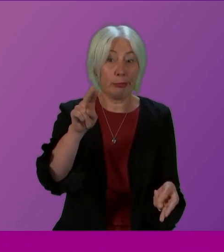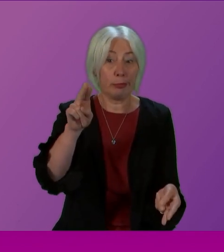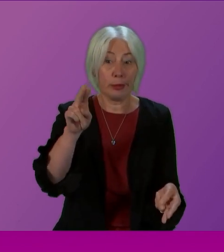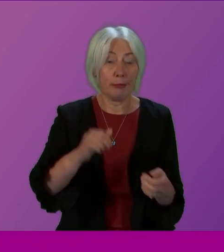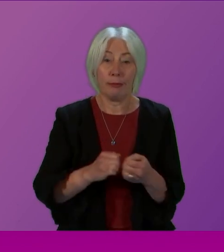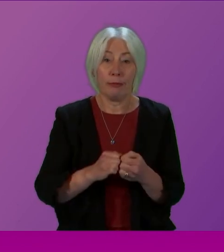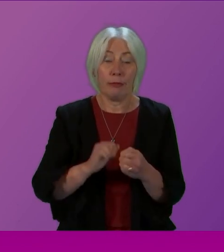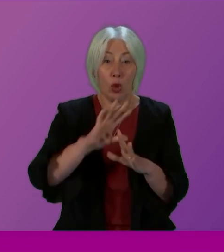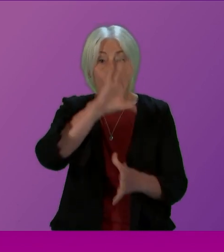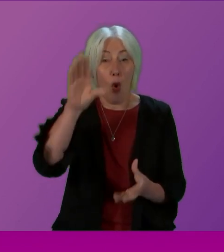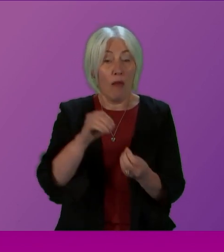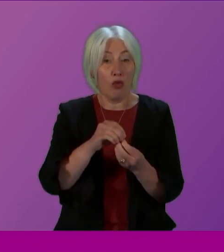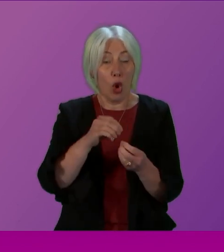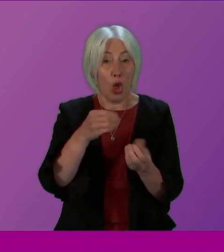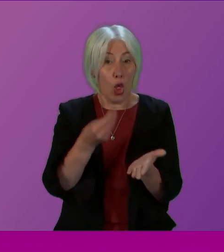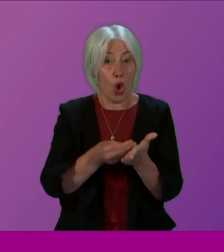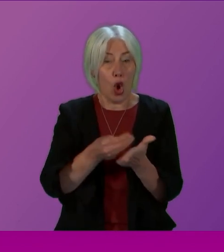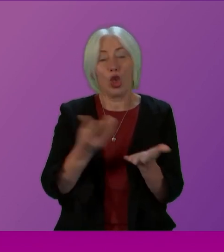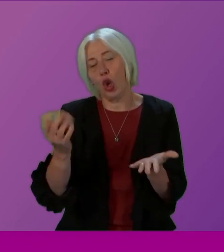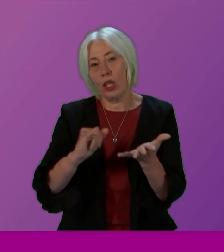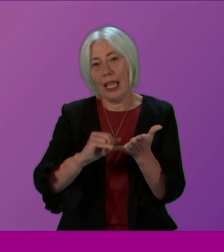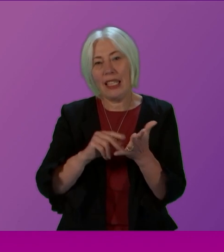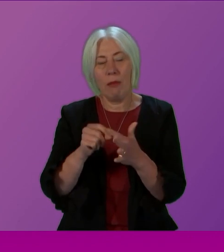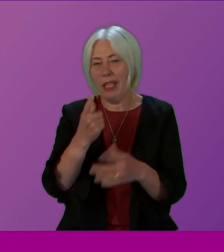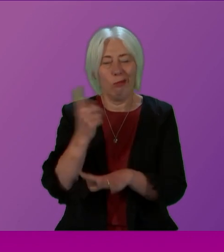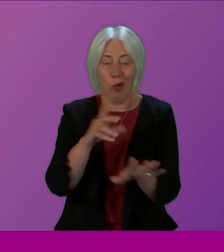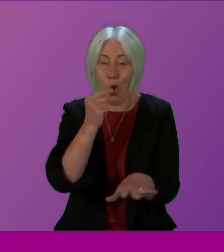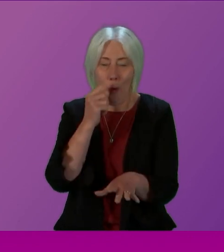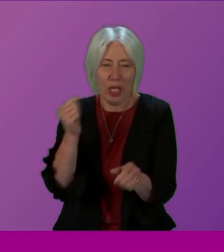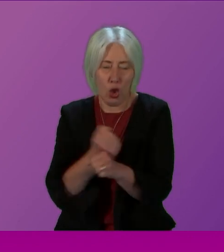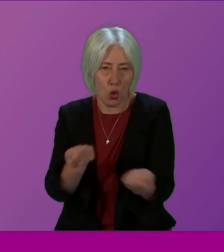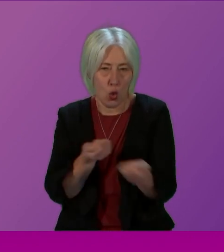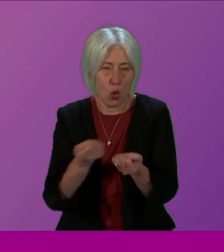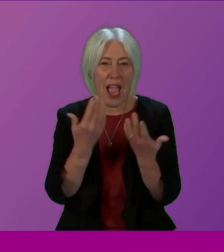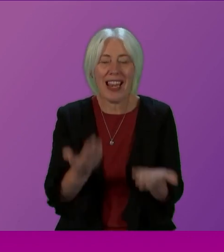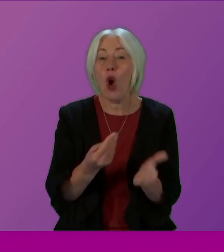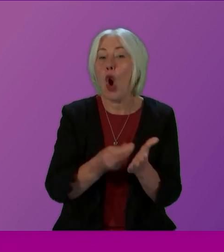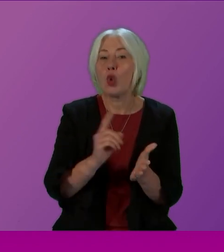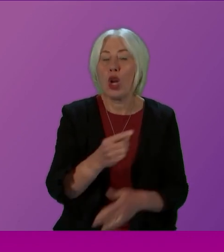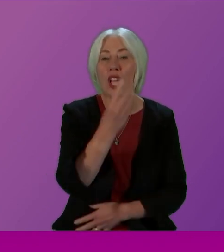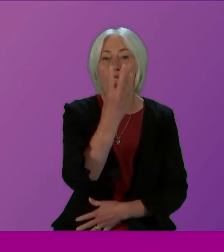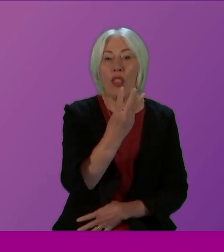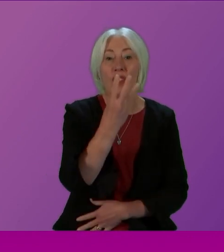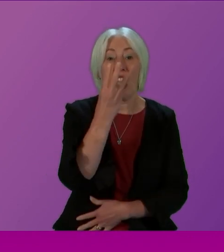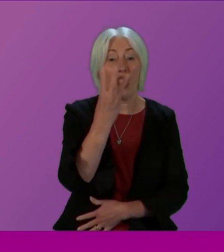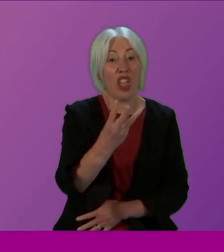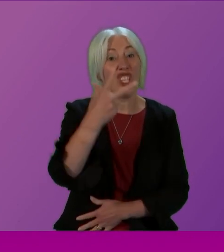The total cost to taxpayers because of SNP incompetence is now £338 million, which is